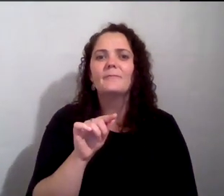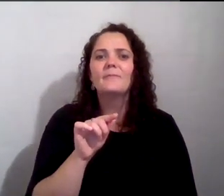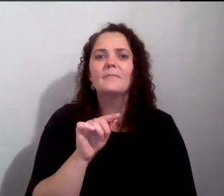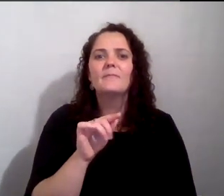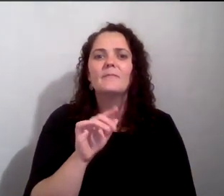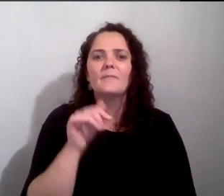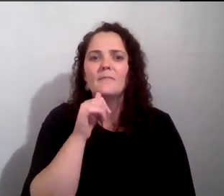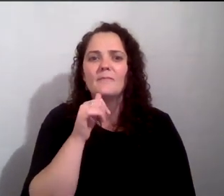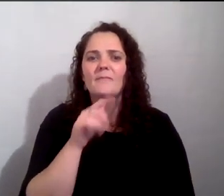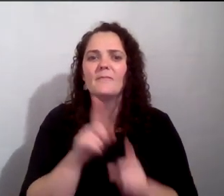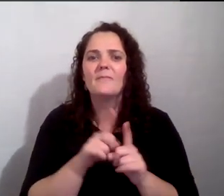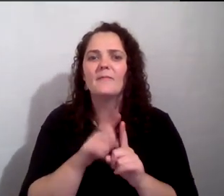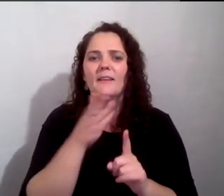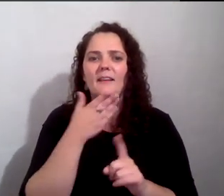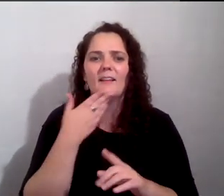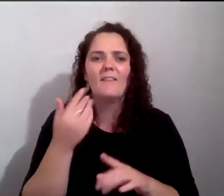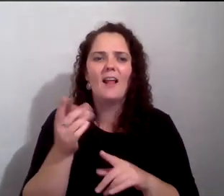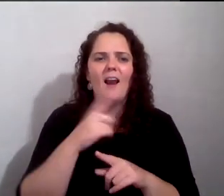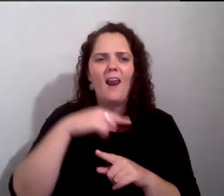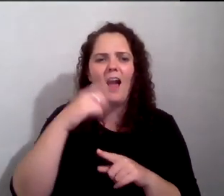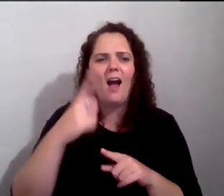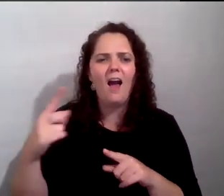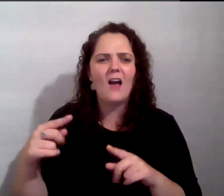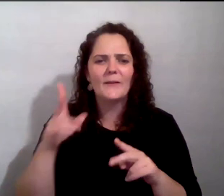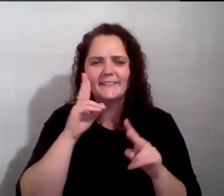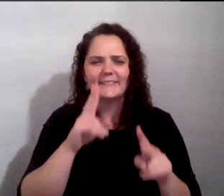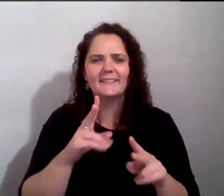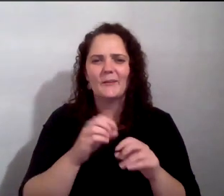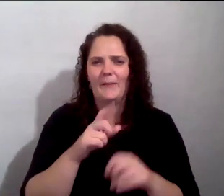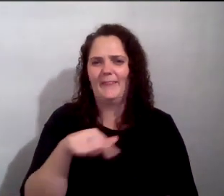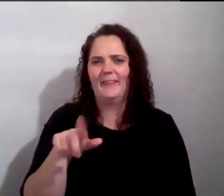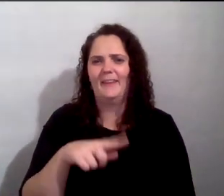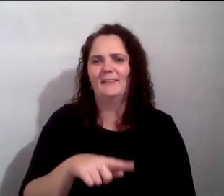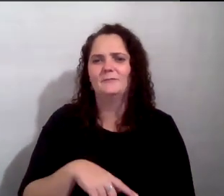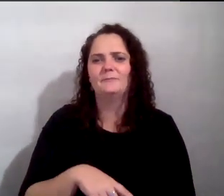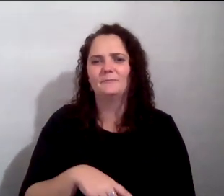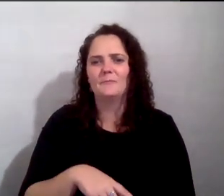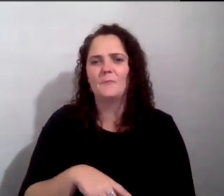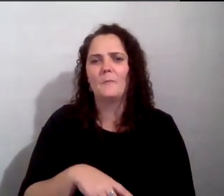line that we see throughout the work. Now Fairweather at this time was living